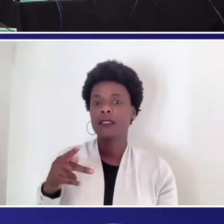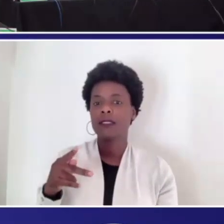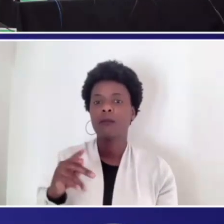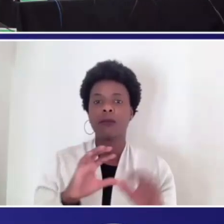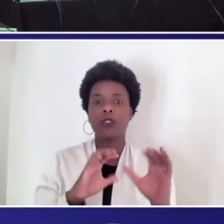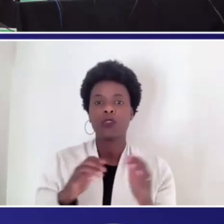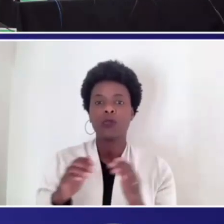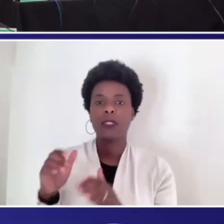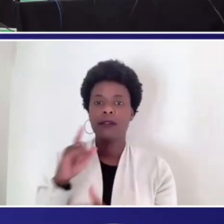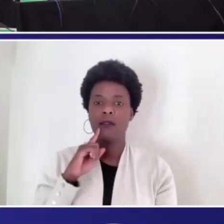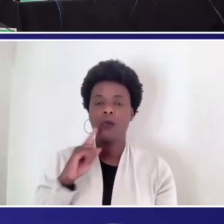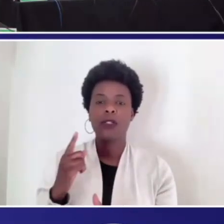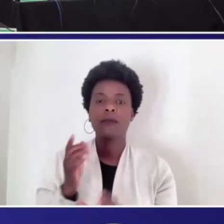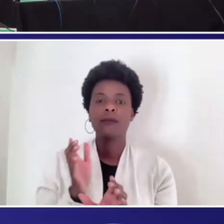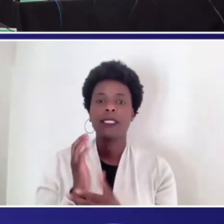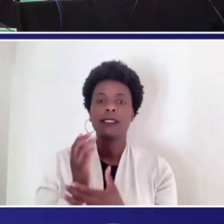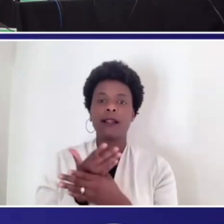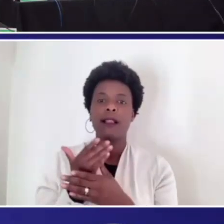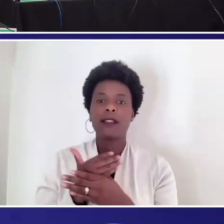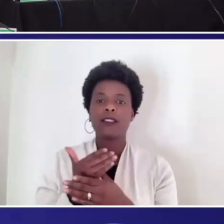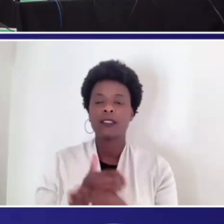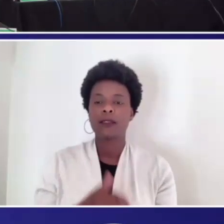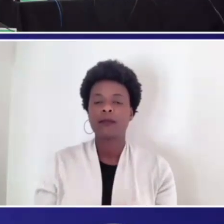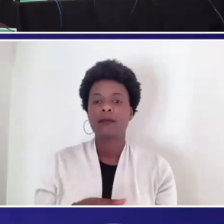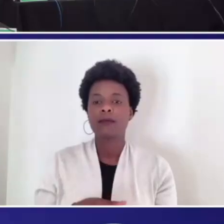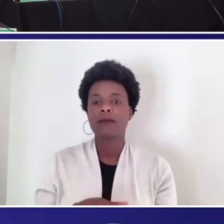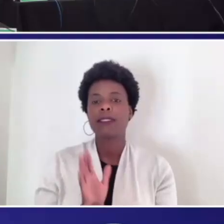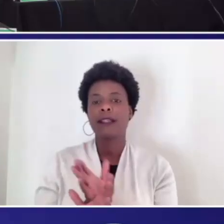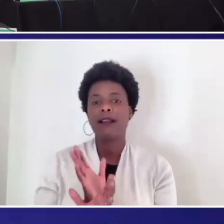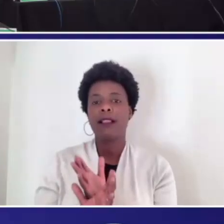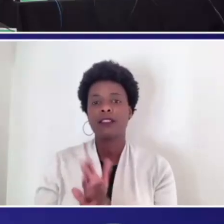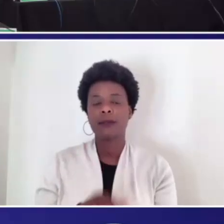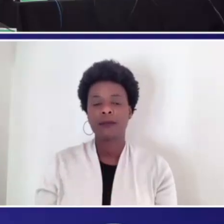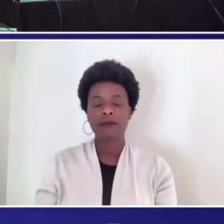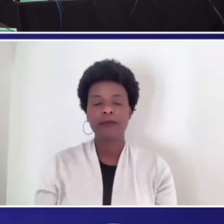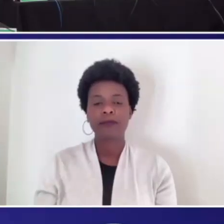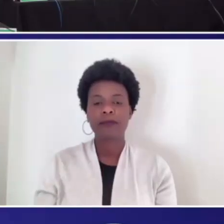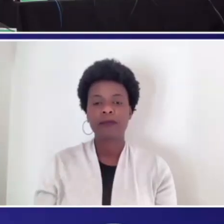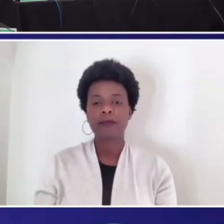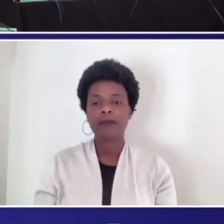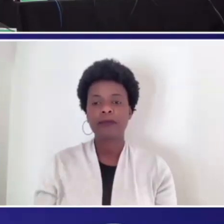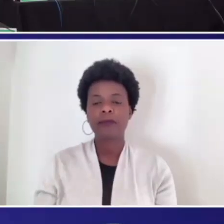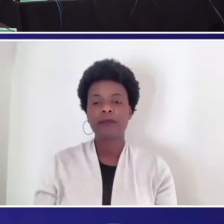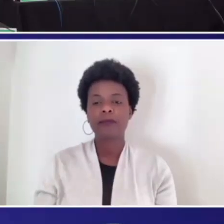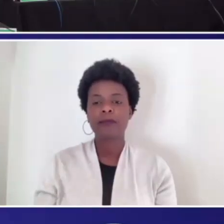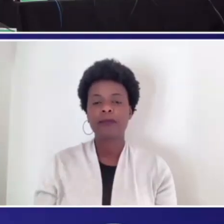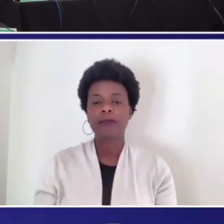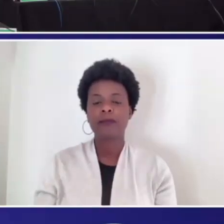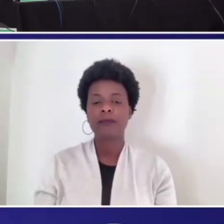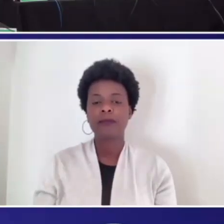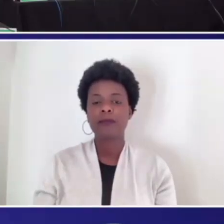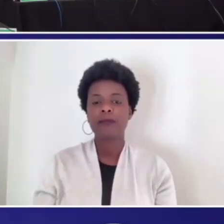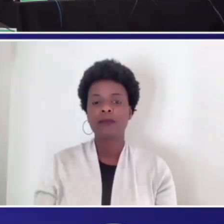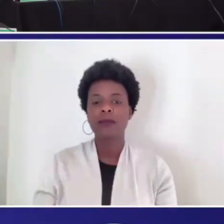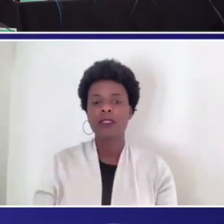psychology. So, so one of the set of issues that I have on this, Alex,